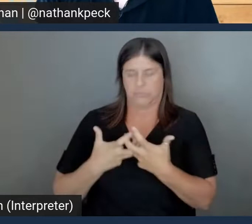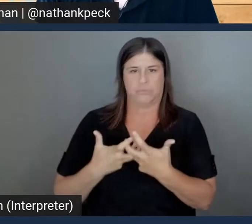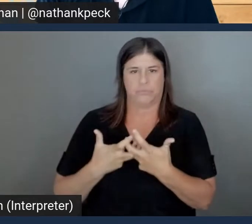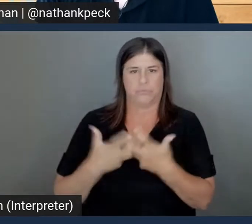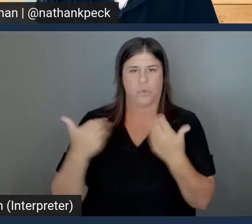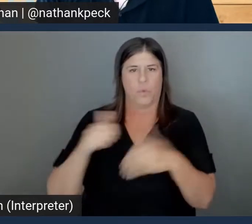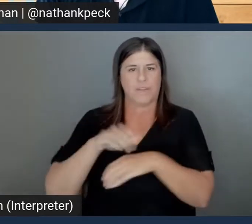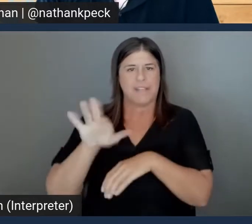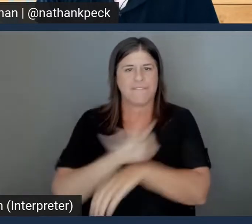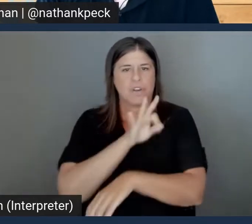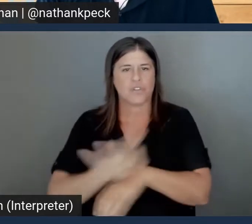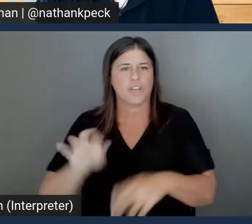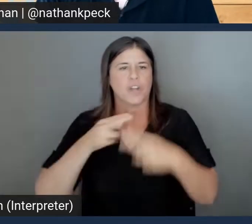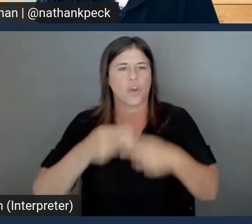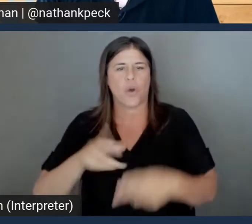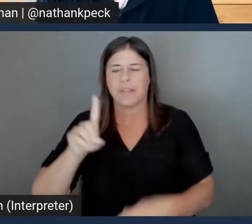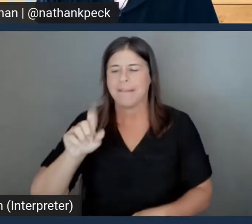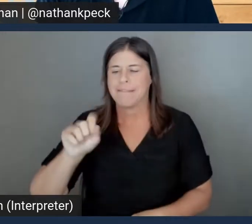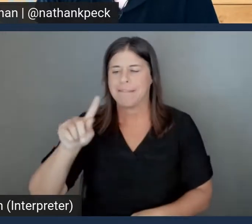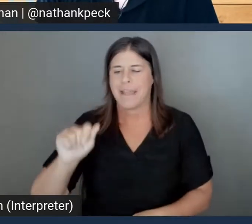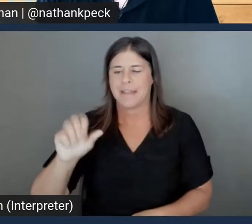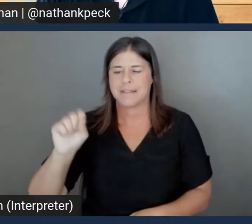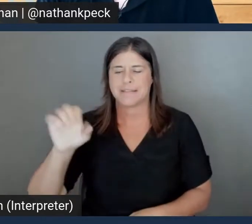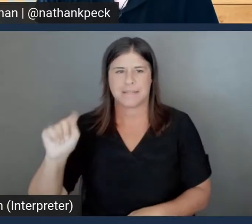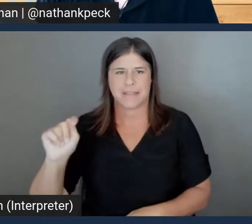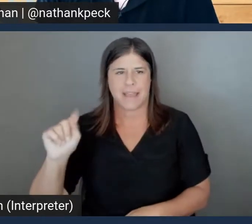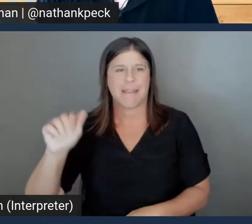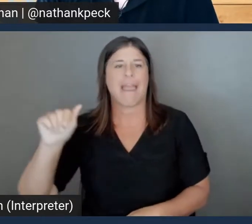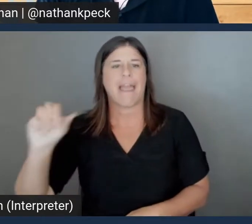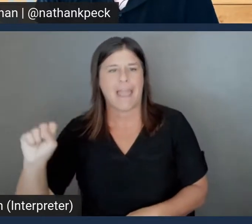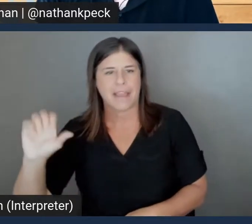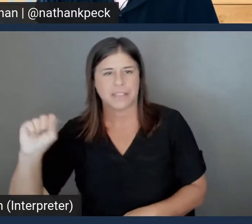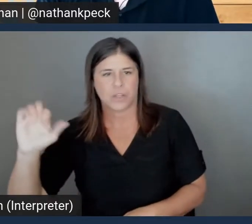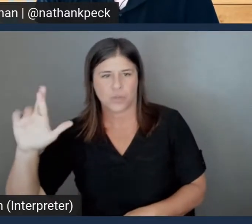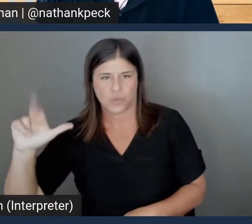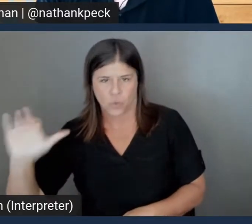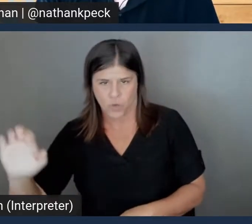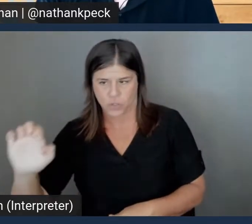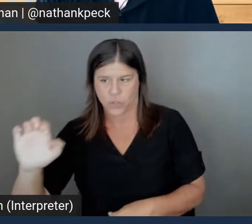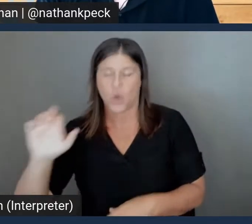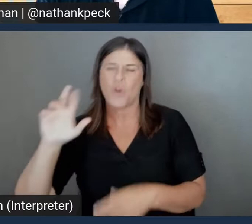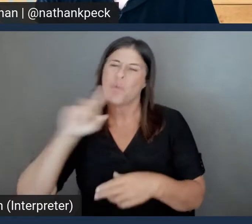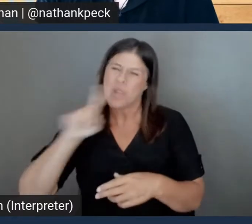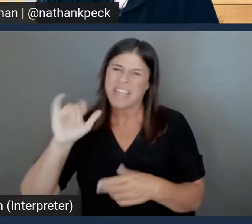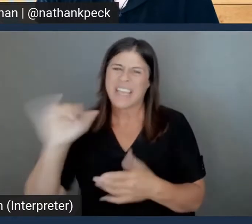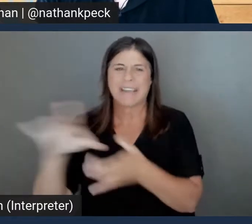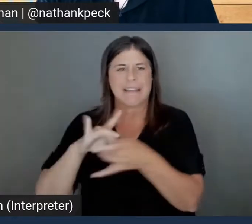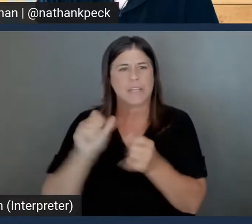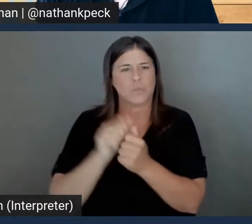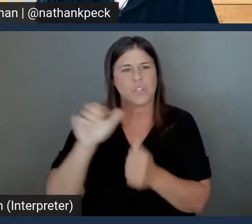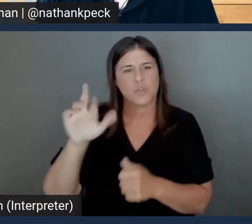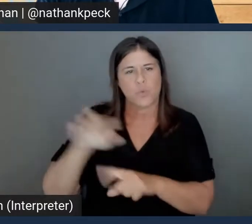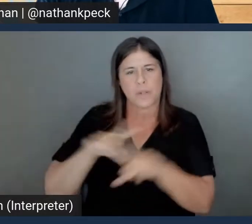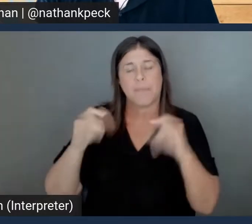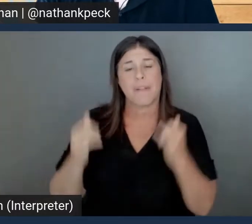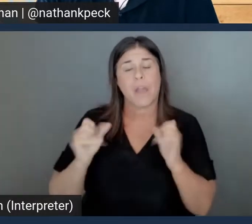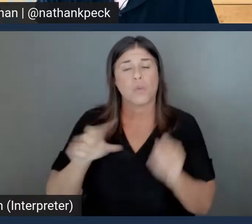called Dataset-as-a-Source. So previously, you could only connect to the source, but now, you can also use the datasets